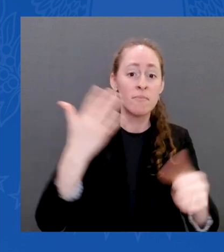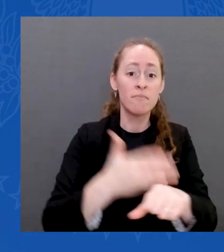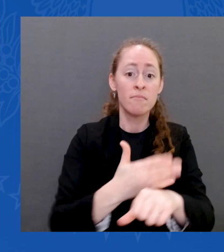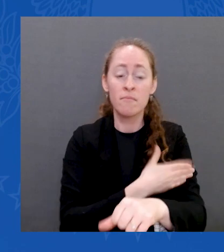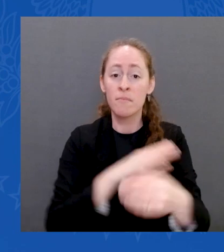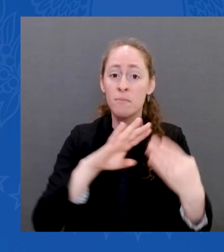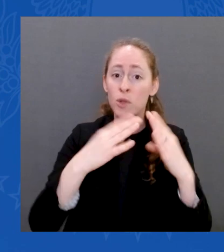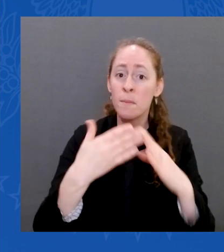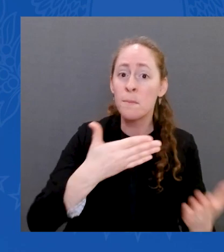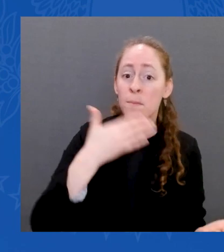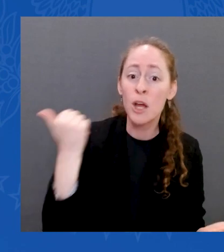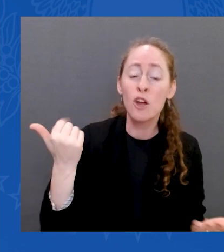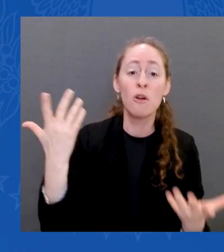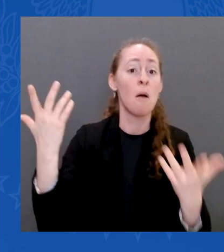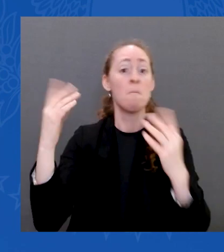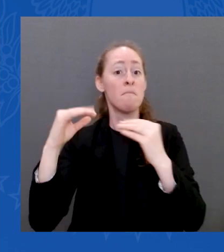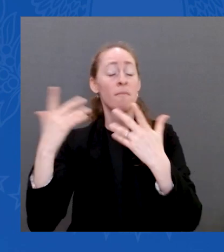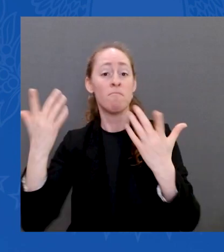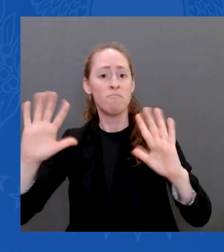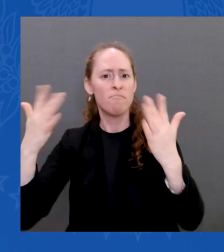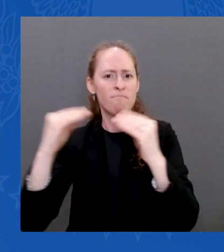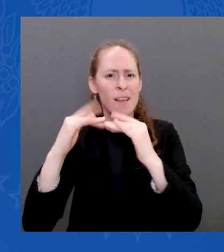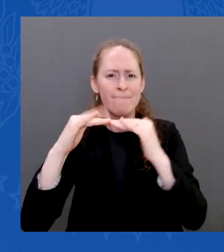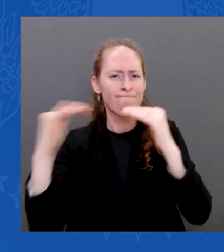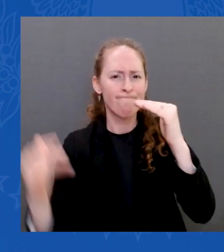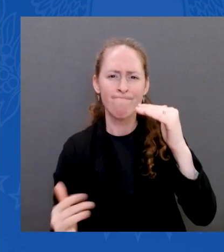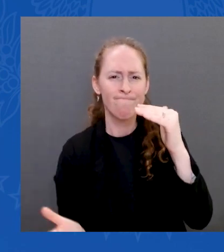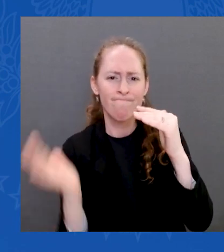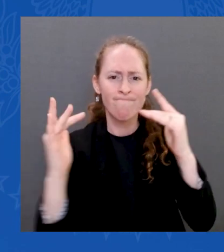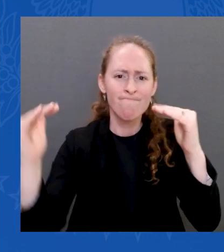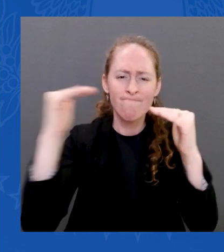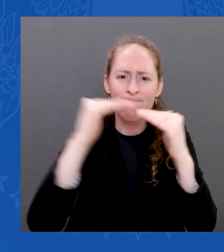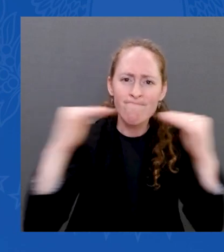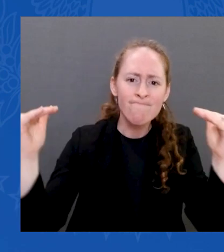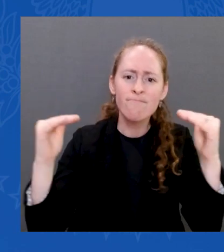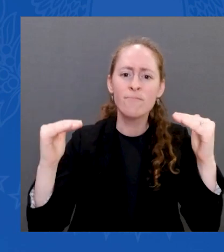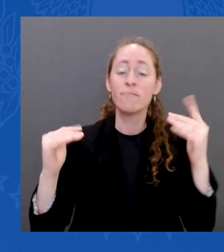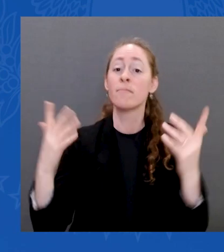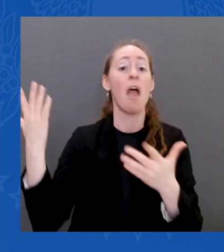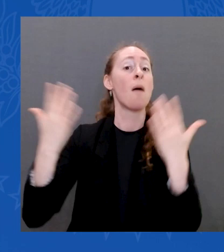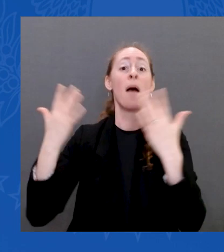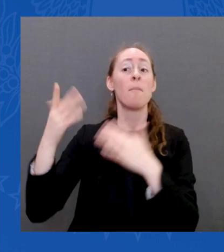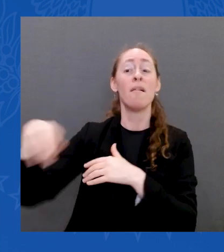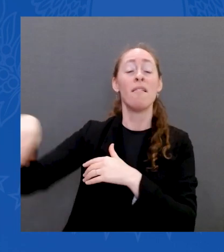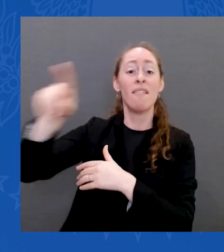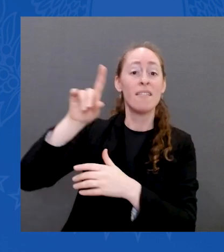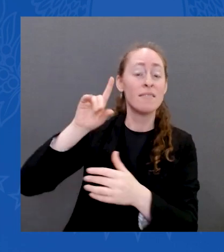Perhaps they're doctors saving lives or architects building our cities or scientists